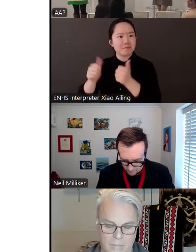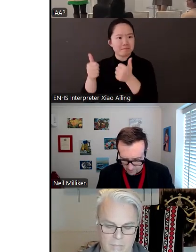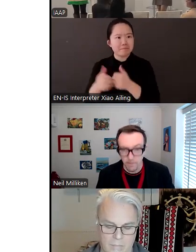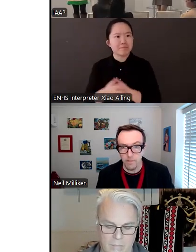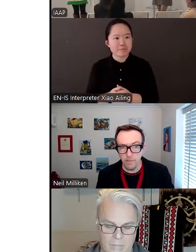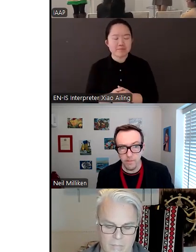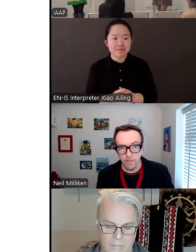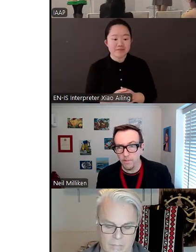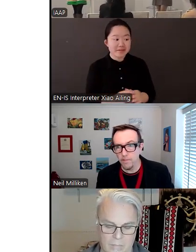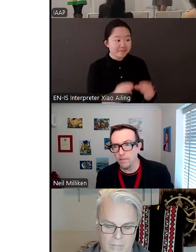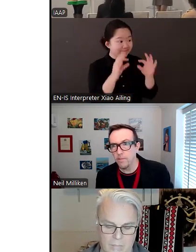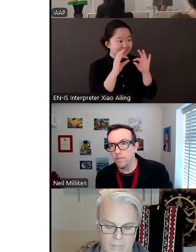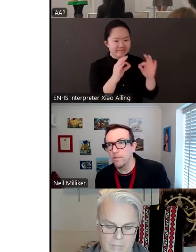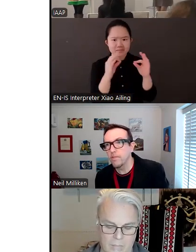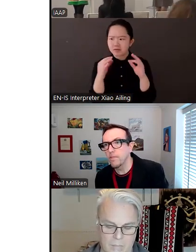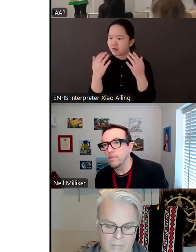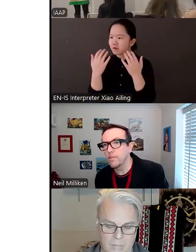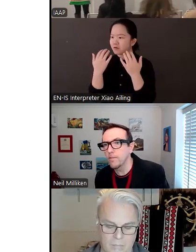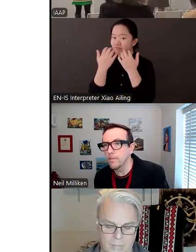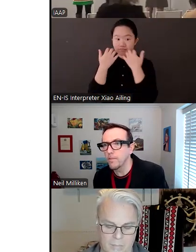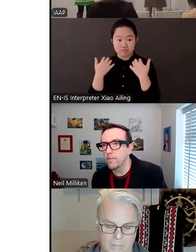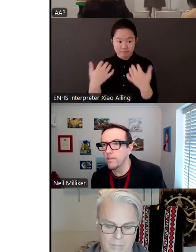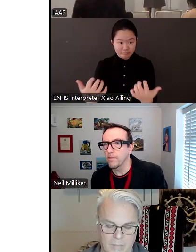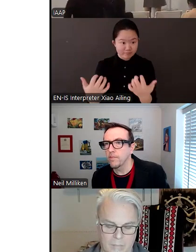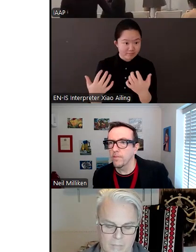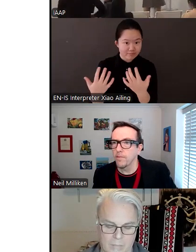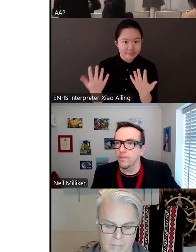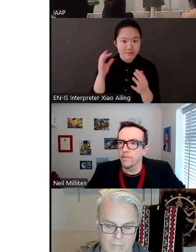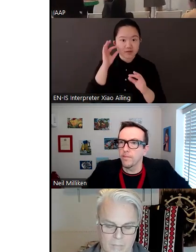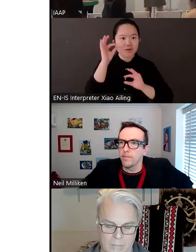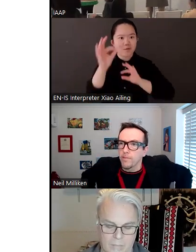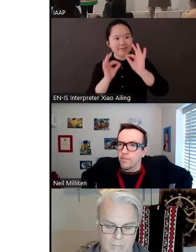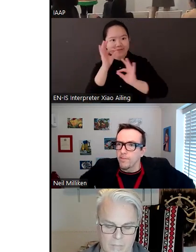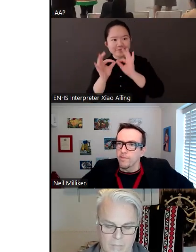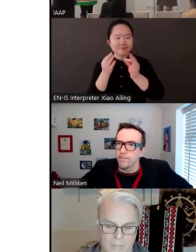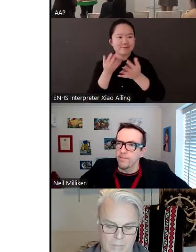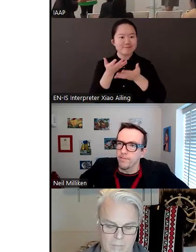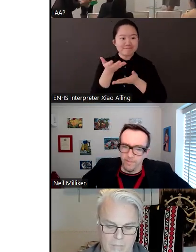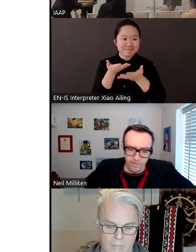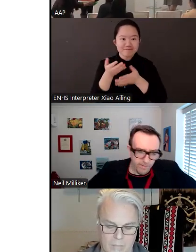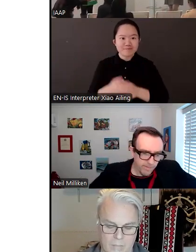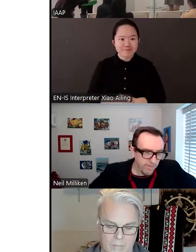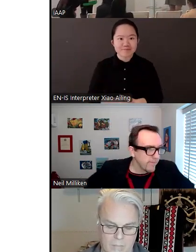Maybe we're so absorbed by the session. So they forgot what they were going to do here. So I think we have one here. Thank you.